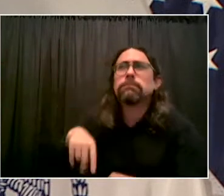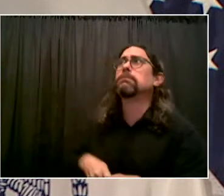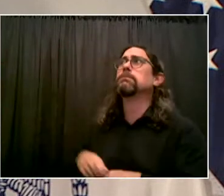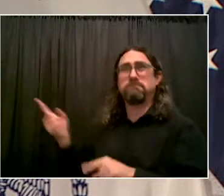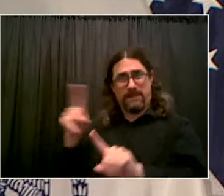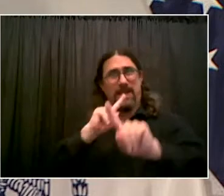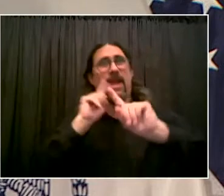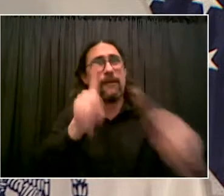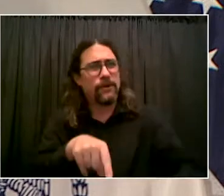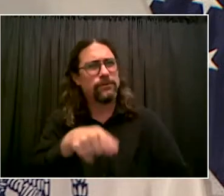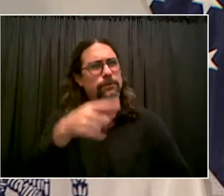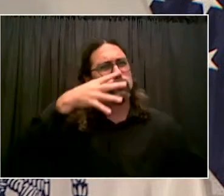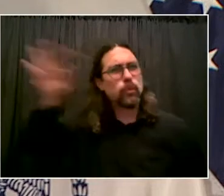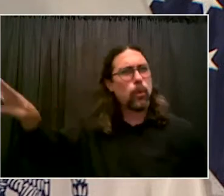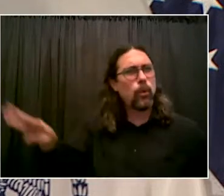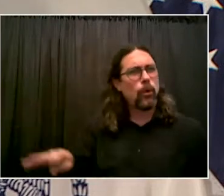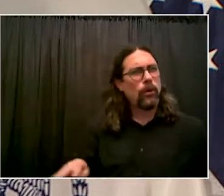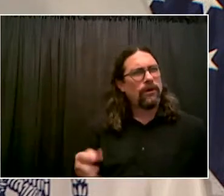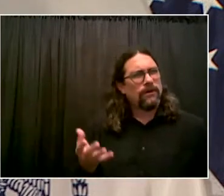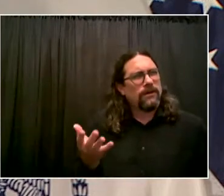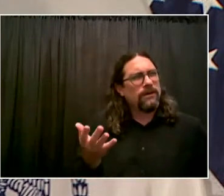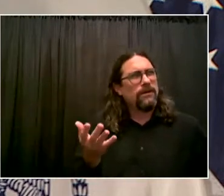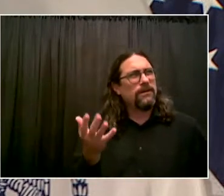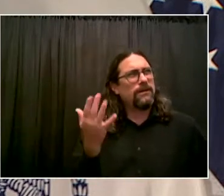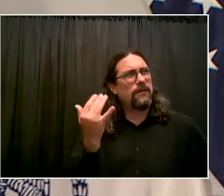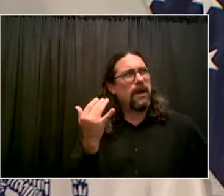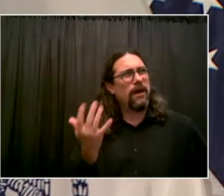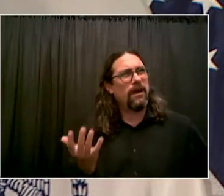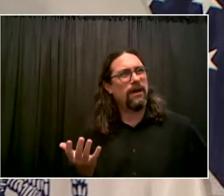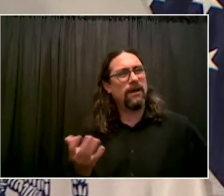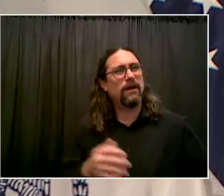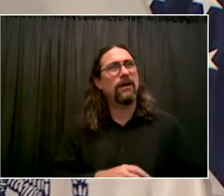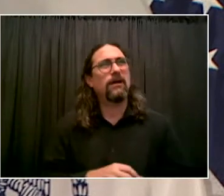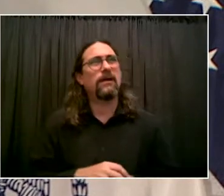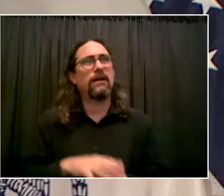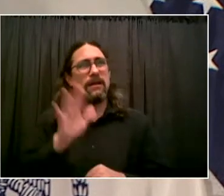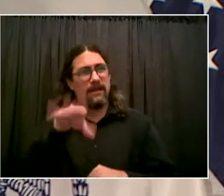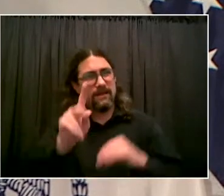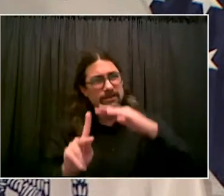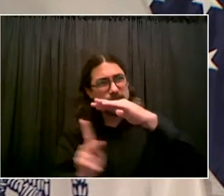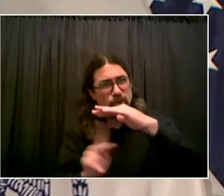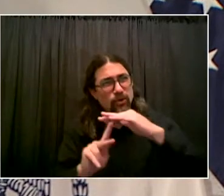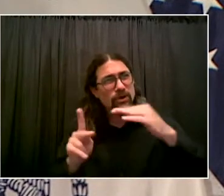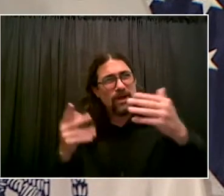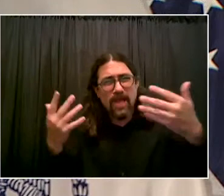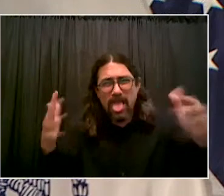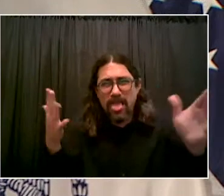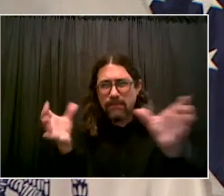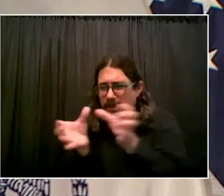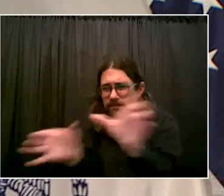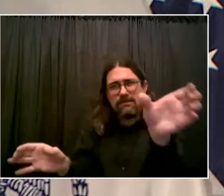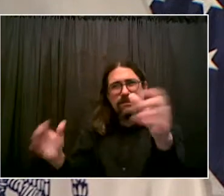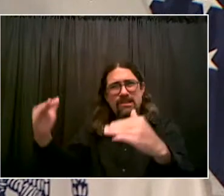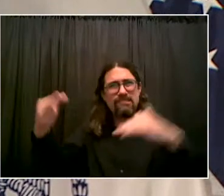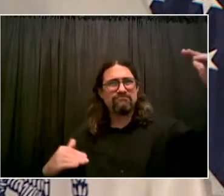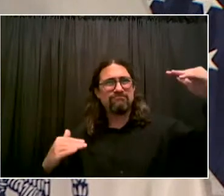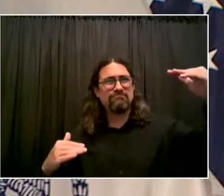PROGRESSIVE MOVE AND SAY THESE PROGRAMS ONCE AND FOR ALL OR